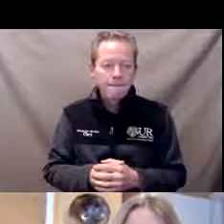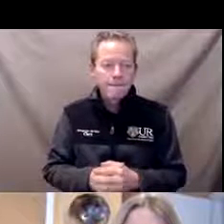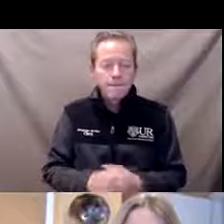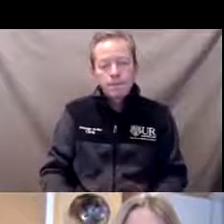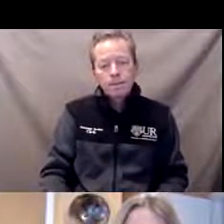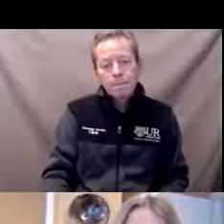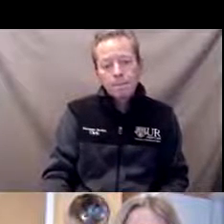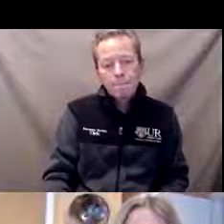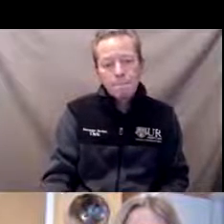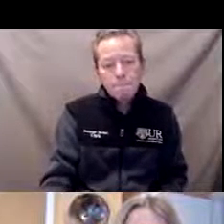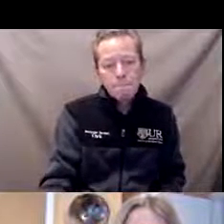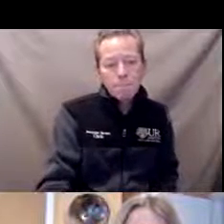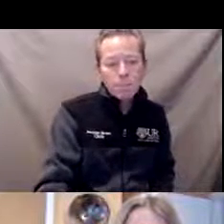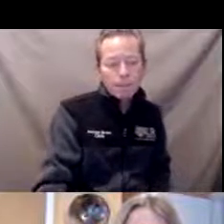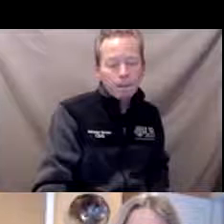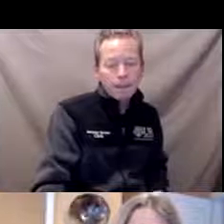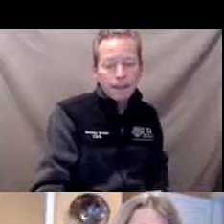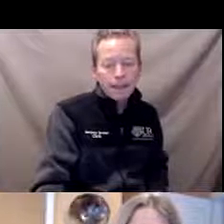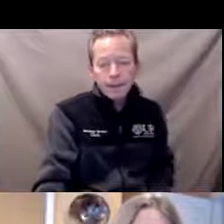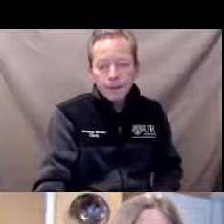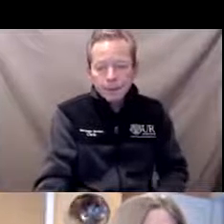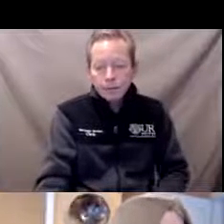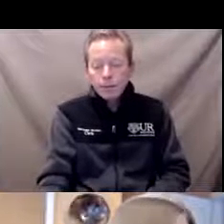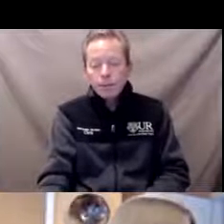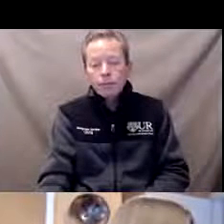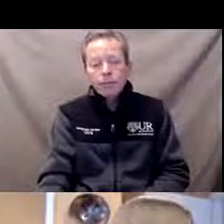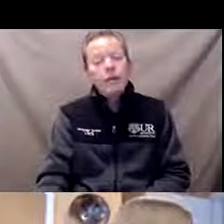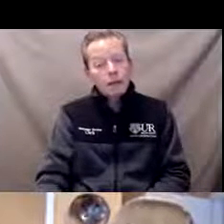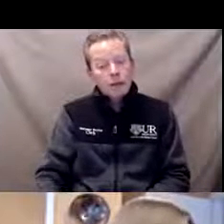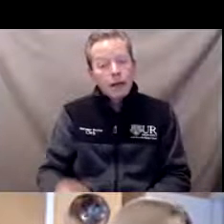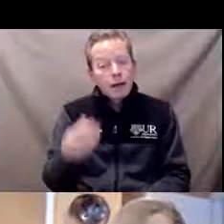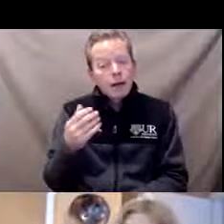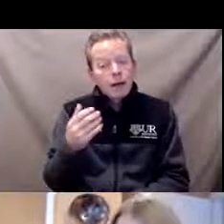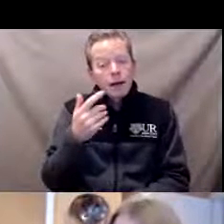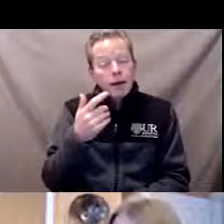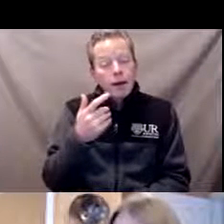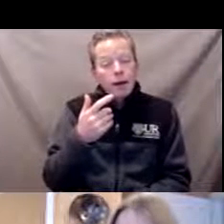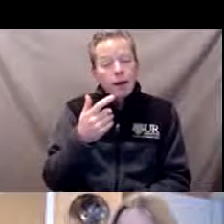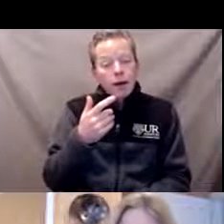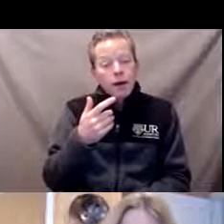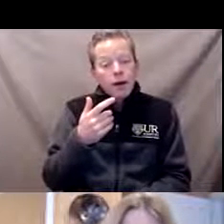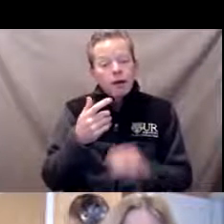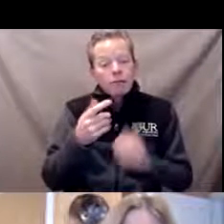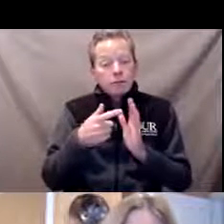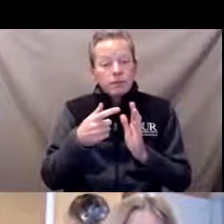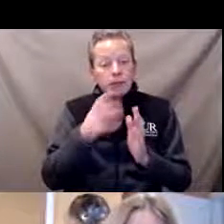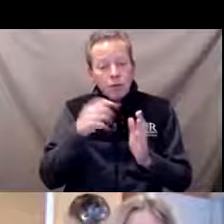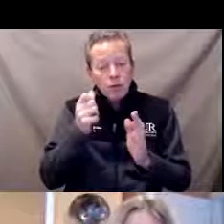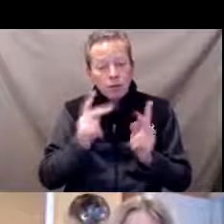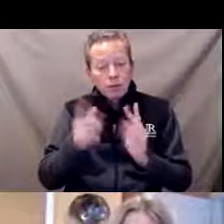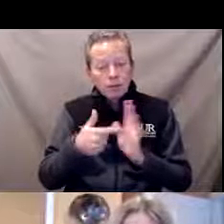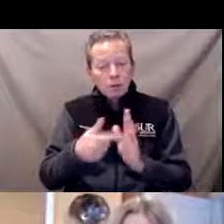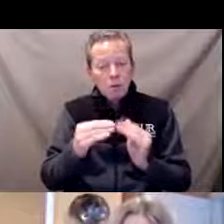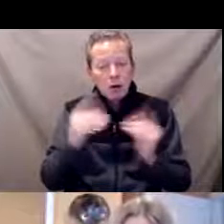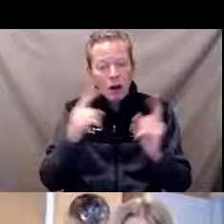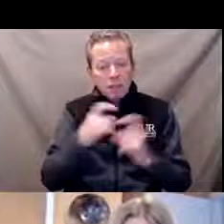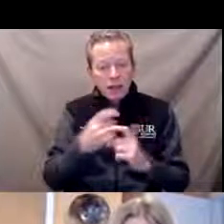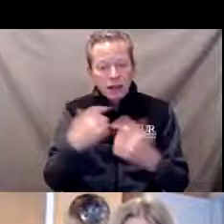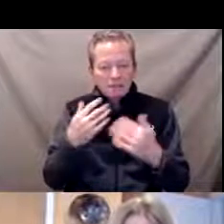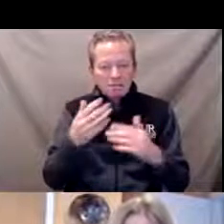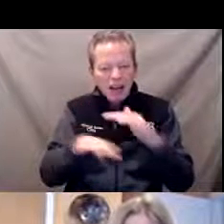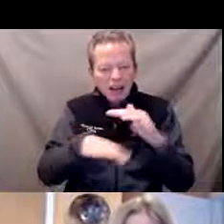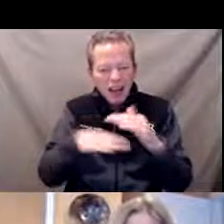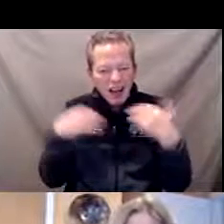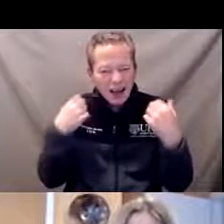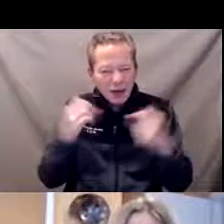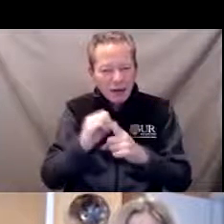Due to that, they exhibit more complex underlying health conditions. They also have lower cancer